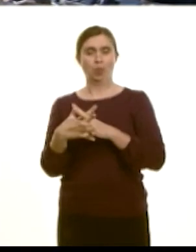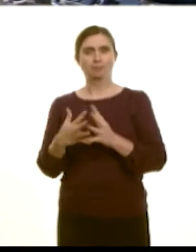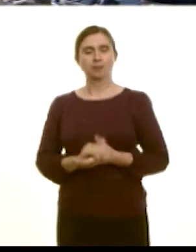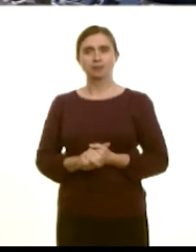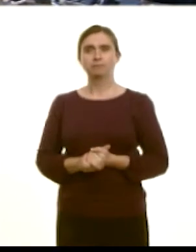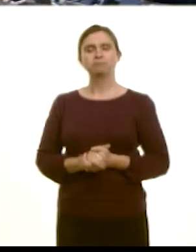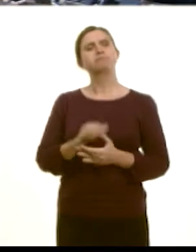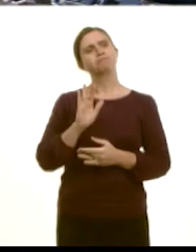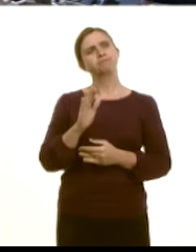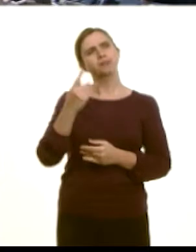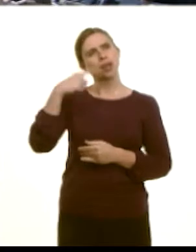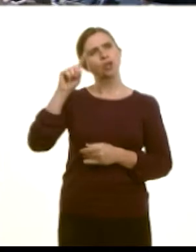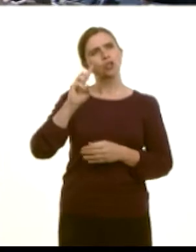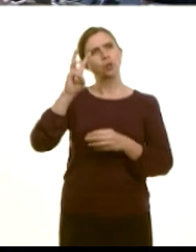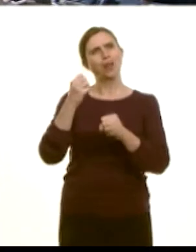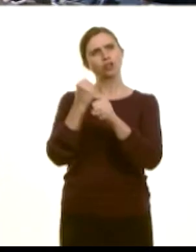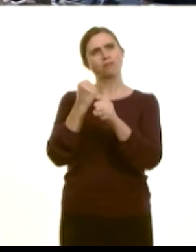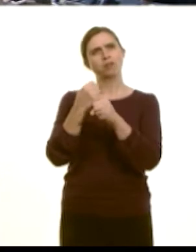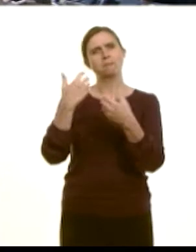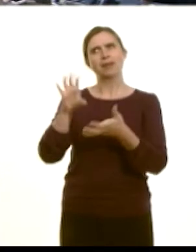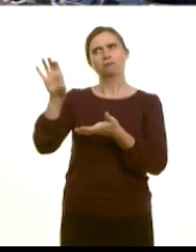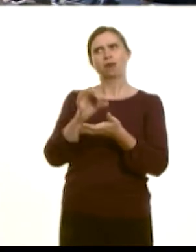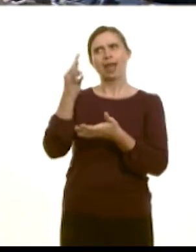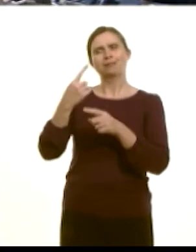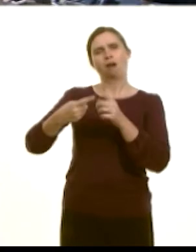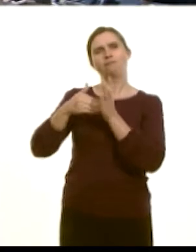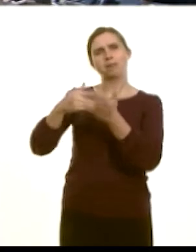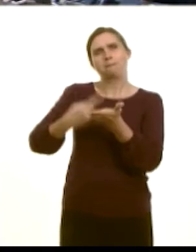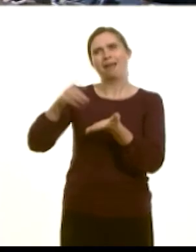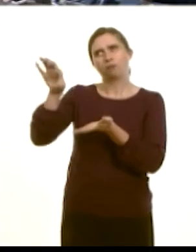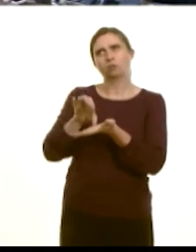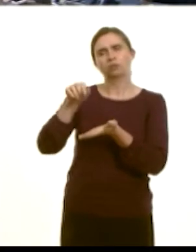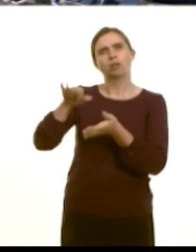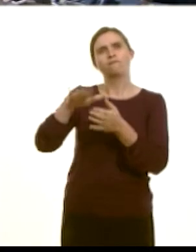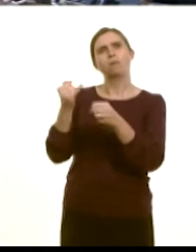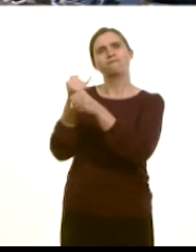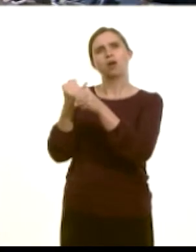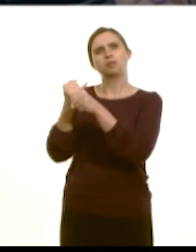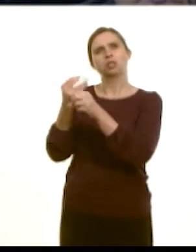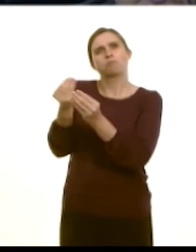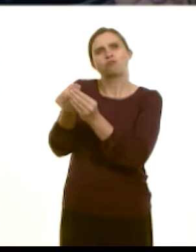Kirsty Williams: First Minister, last year the Welsh Government received over £8.5 million as a result of the pharmaceutical price regulation scheme.